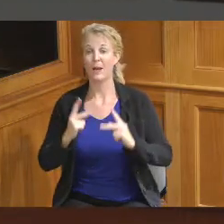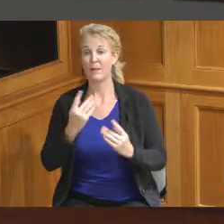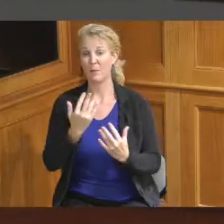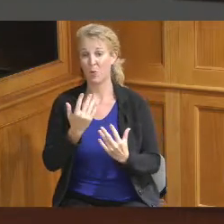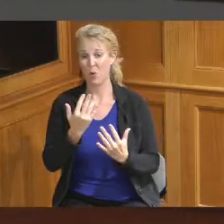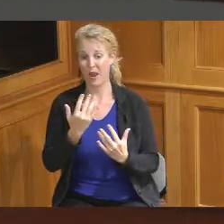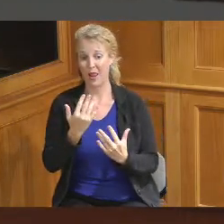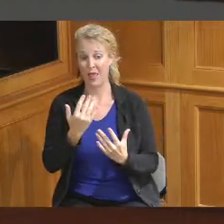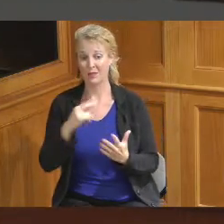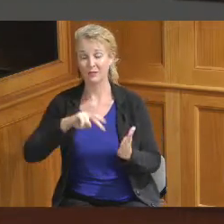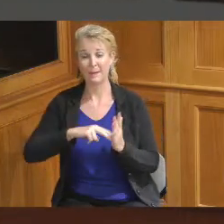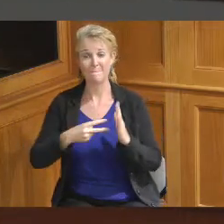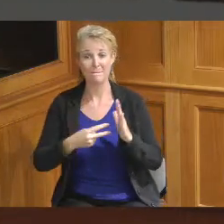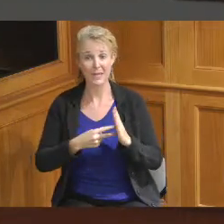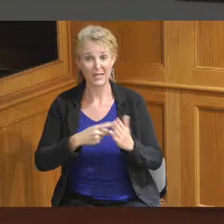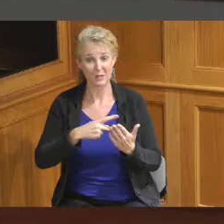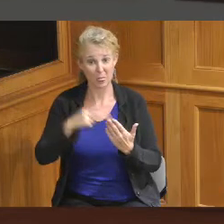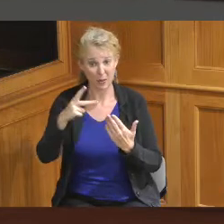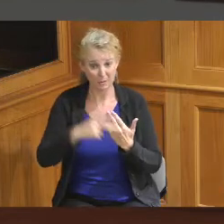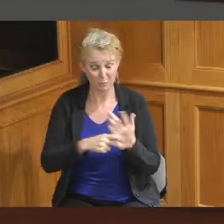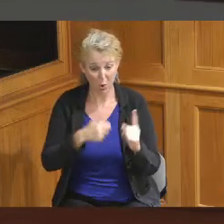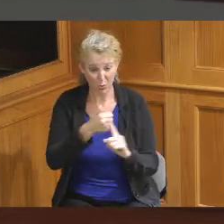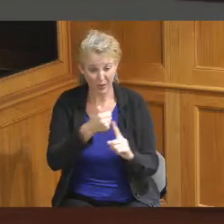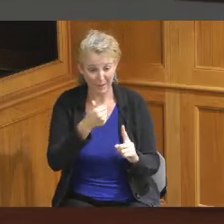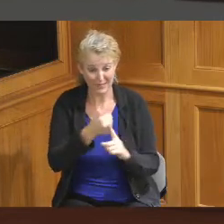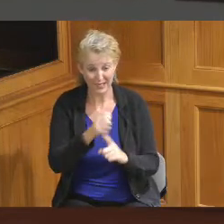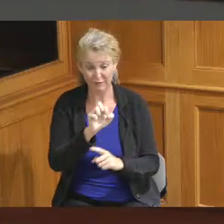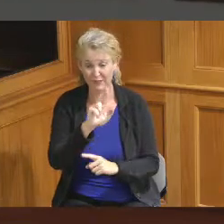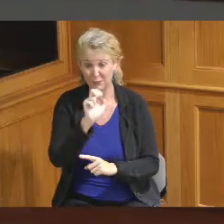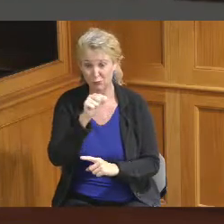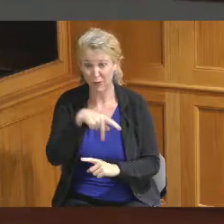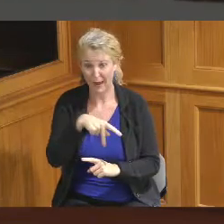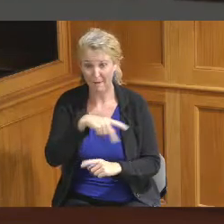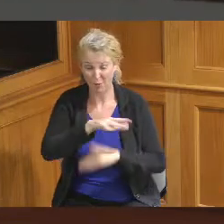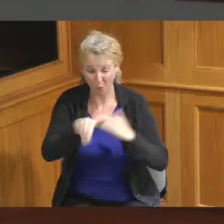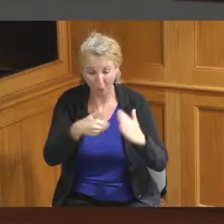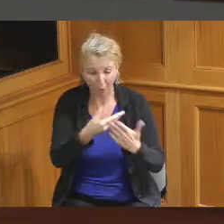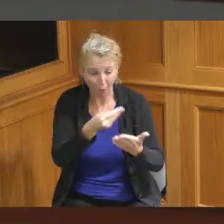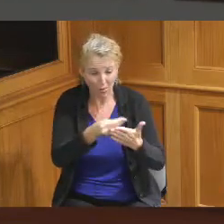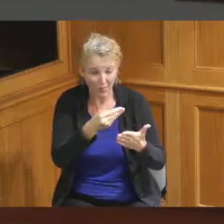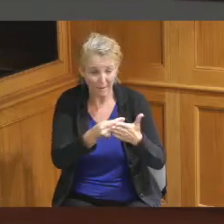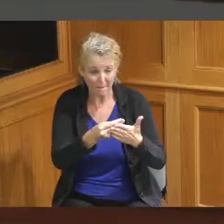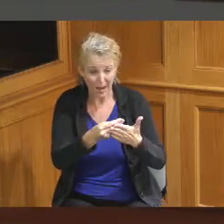you to the end of the program the full amount of ERAP dollars spent how much more money how much